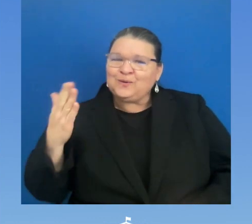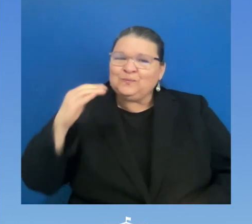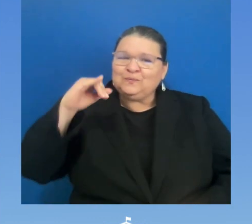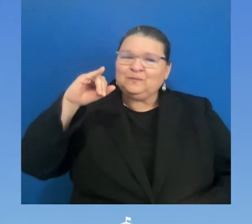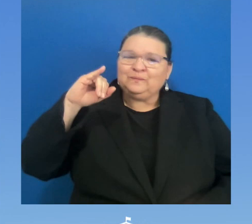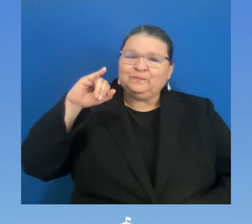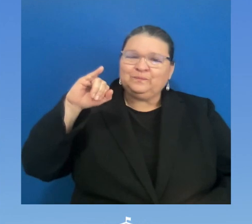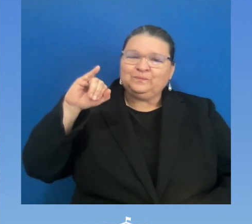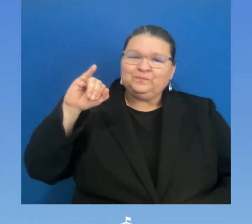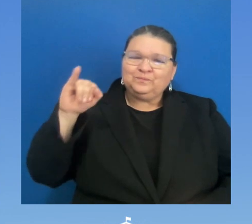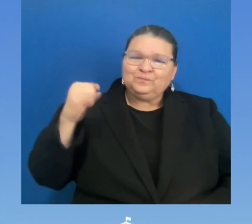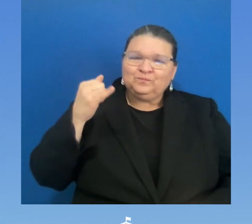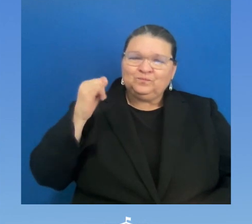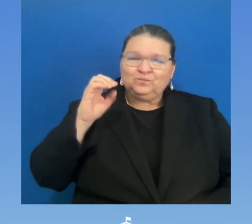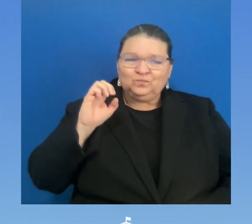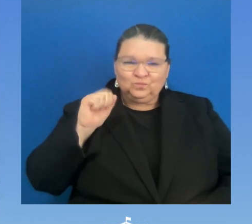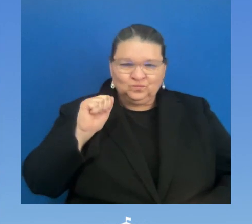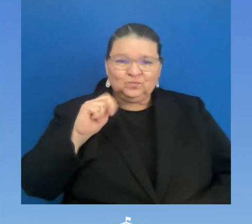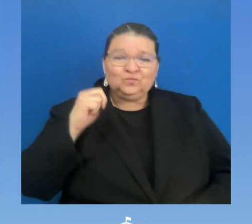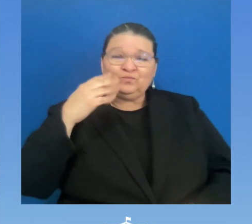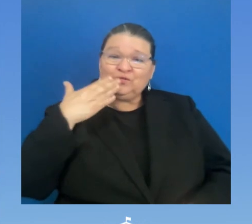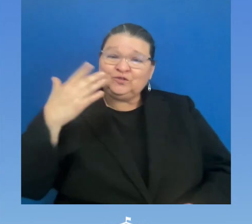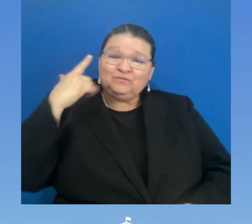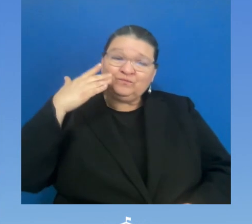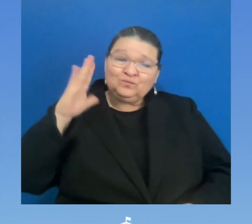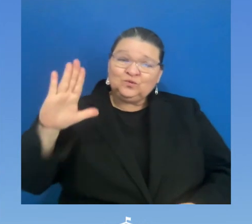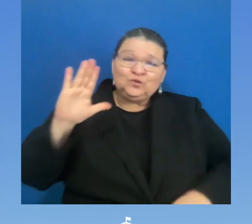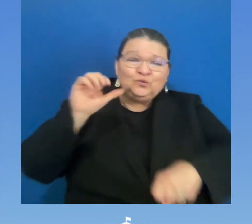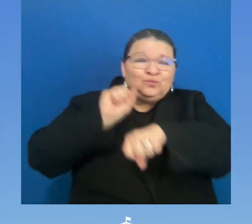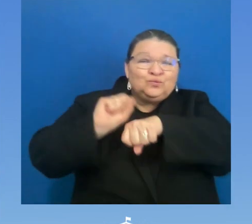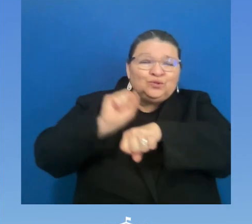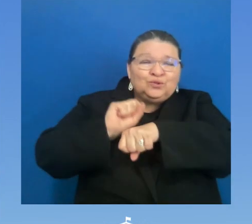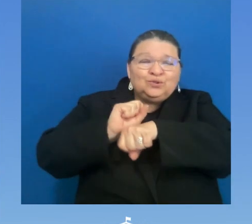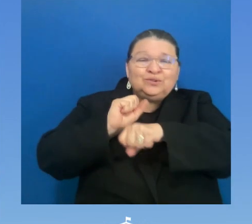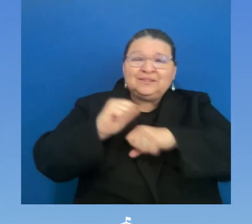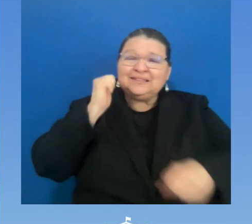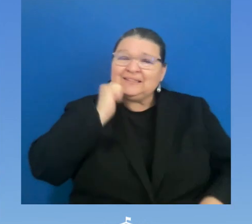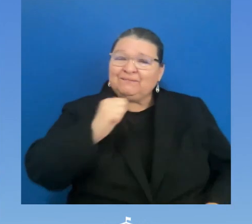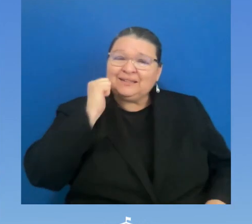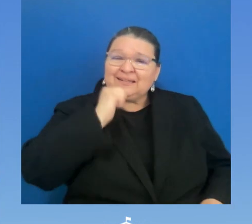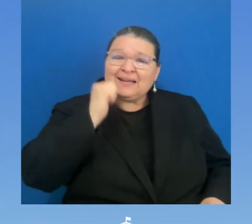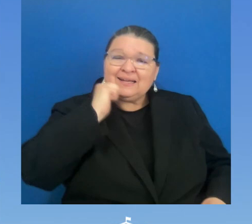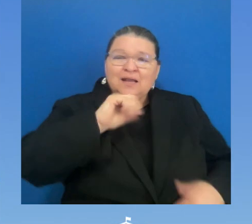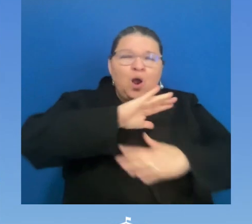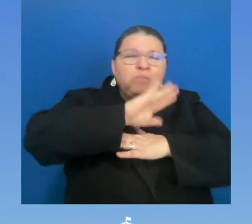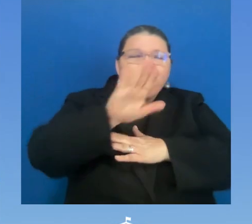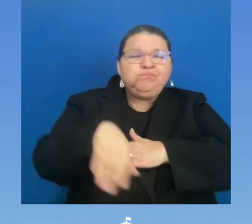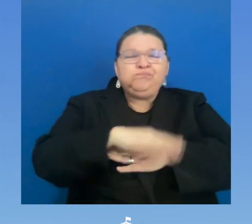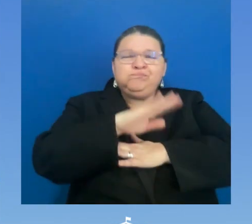for the work that you do every day, tirelessly, as the Director of our Gender Policy Council.